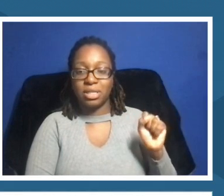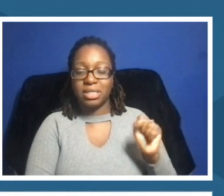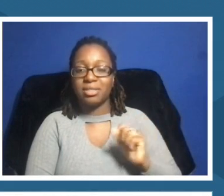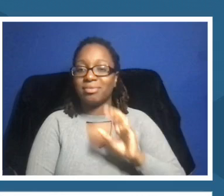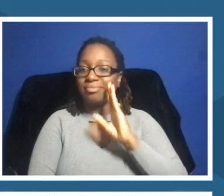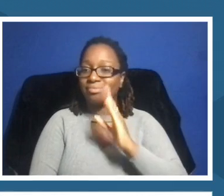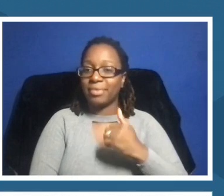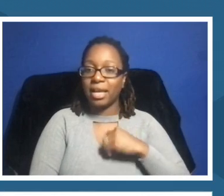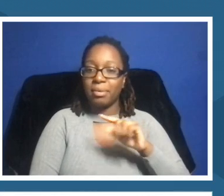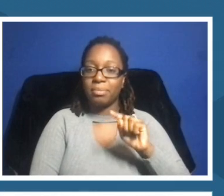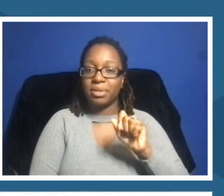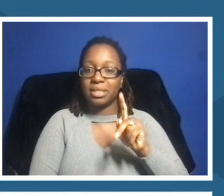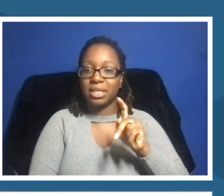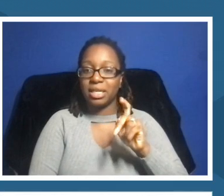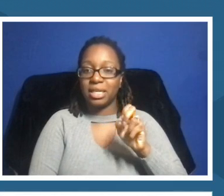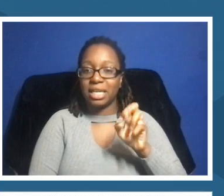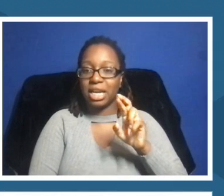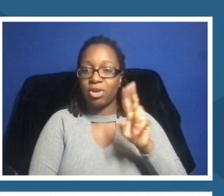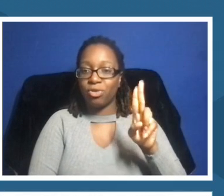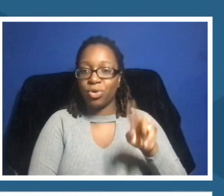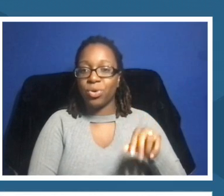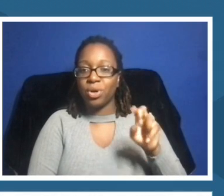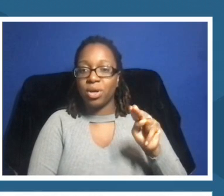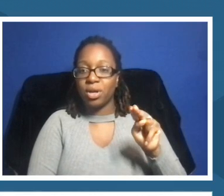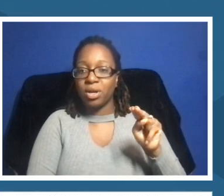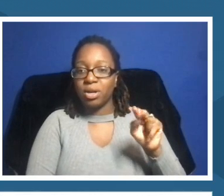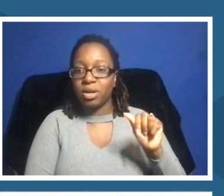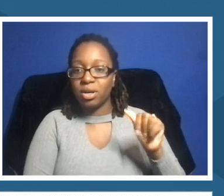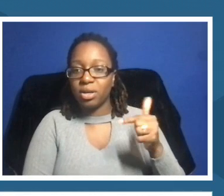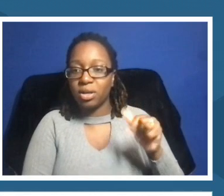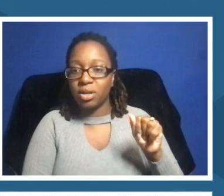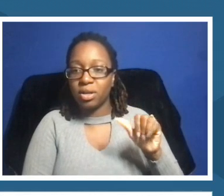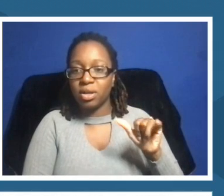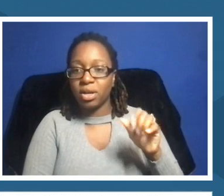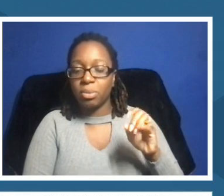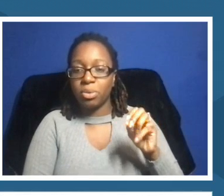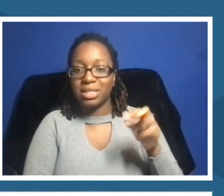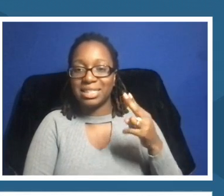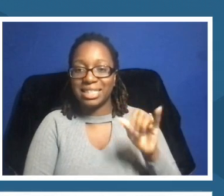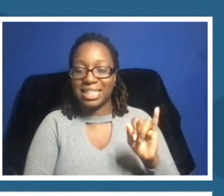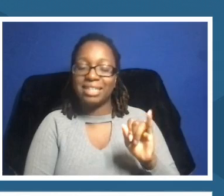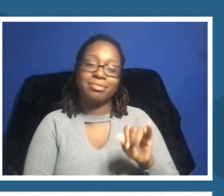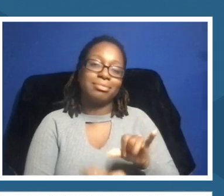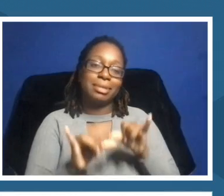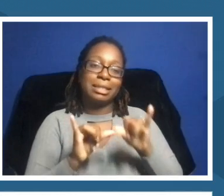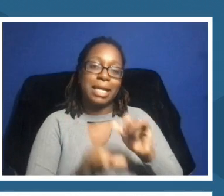enjoy the rest of the summit stay cool and please feel free to stay in touch